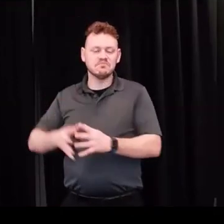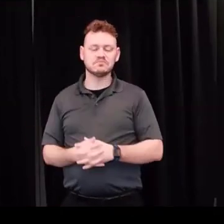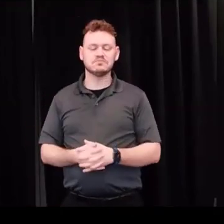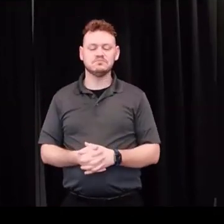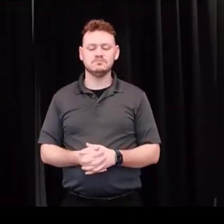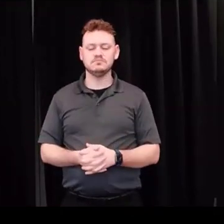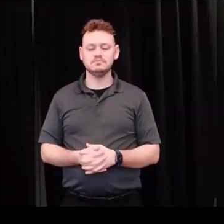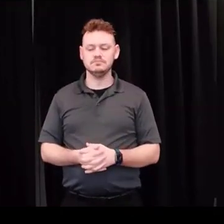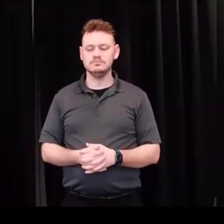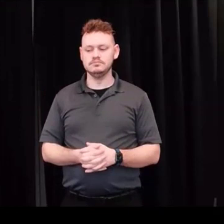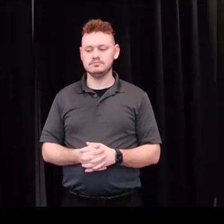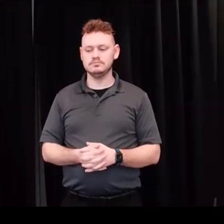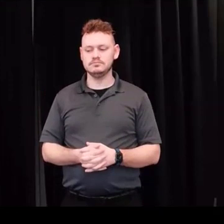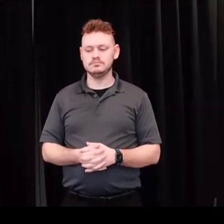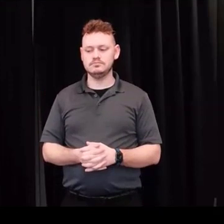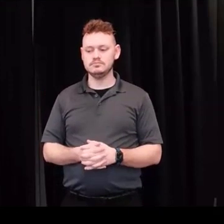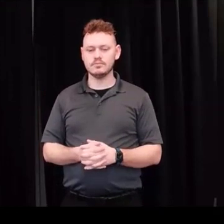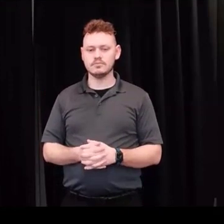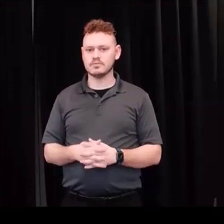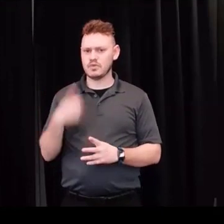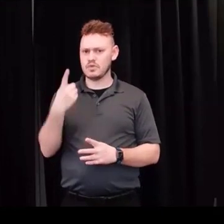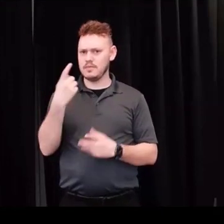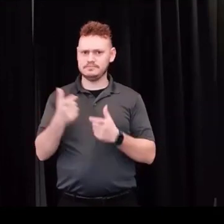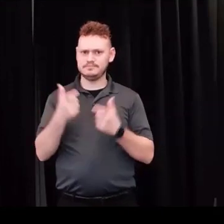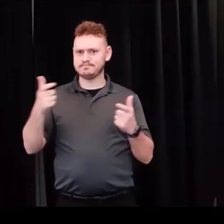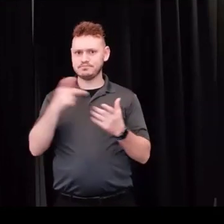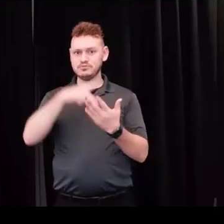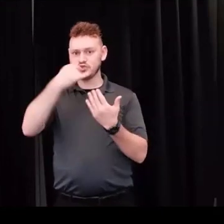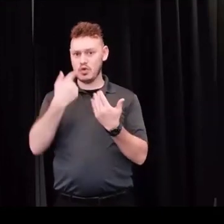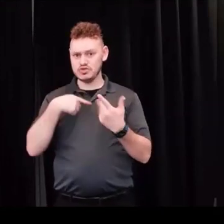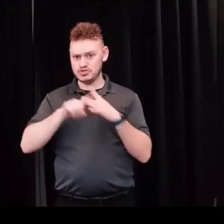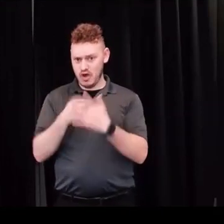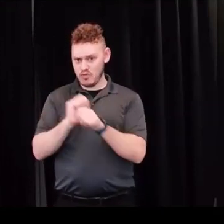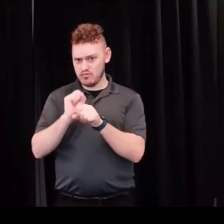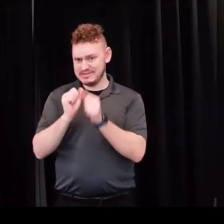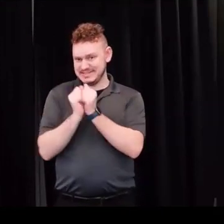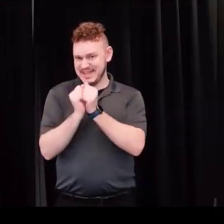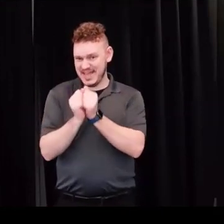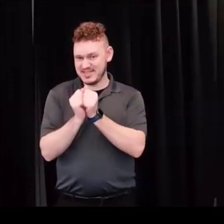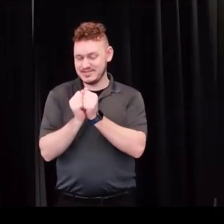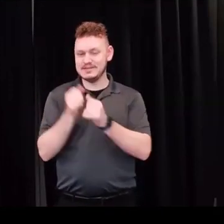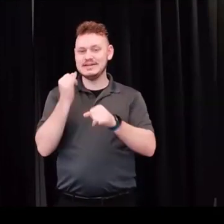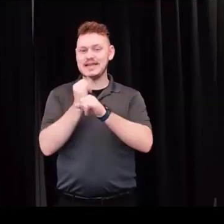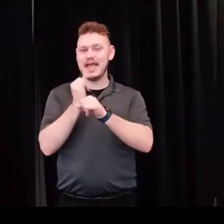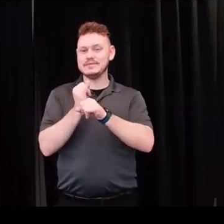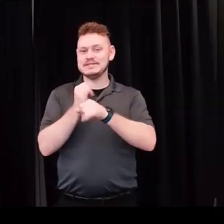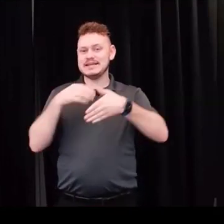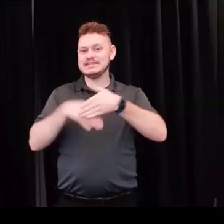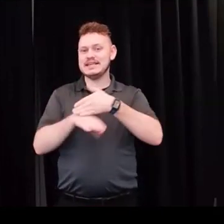one of the major projects that we started working on together was the campus accessibility road map.